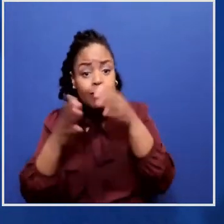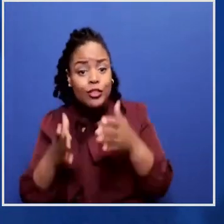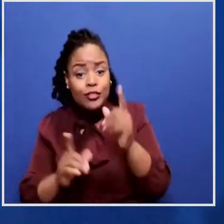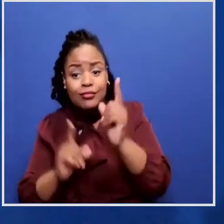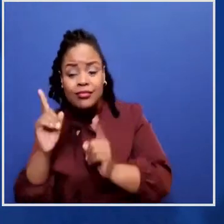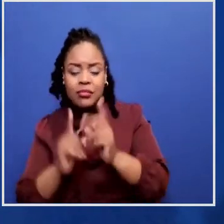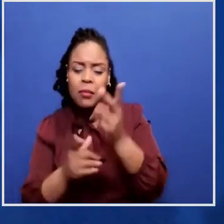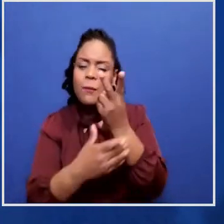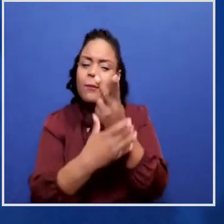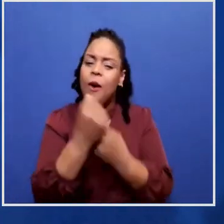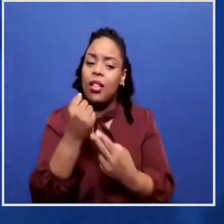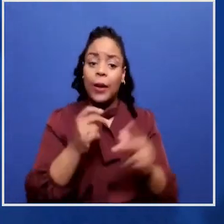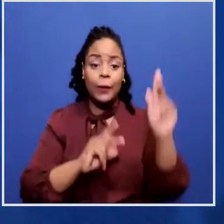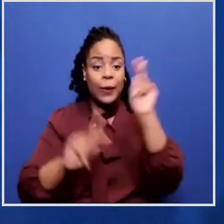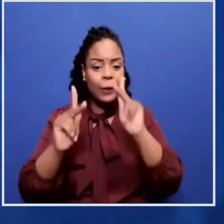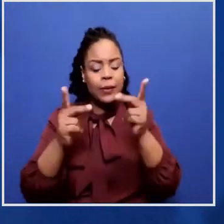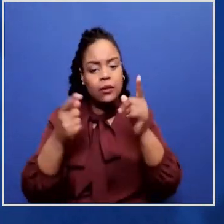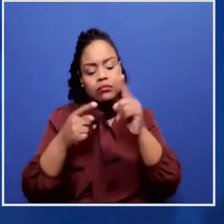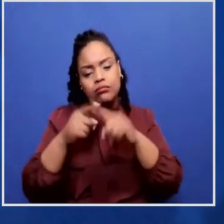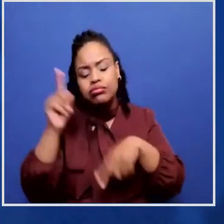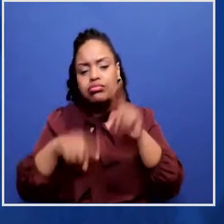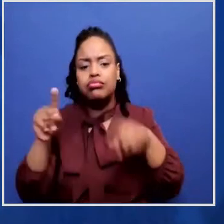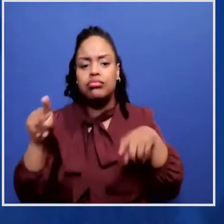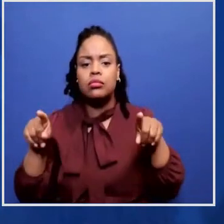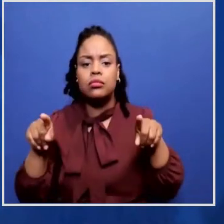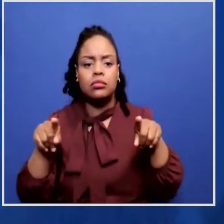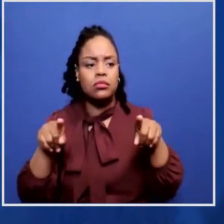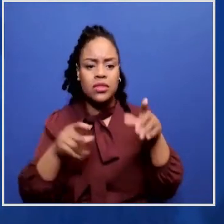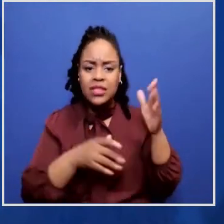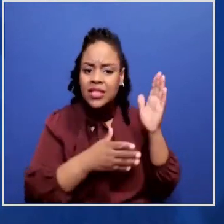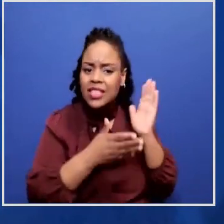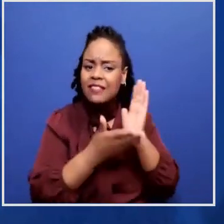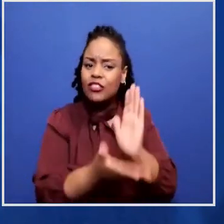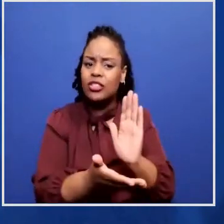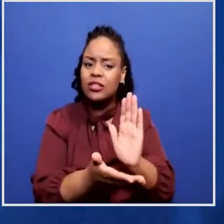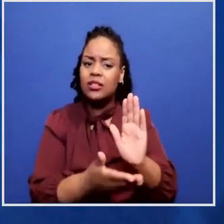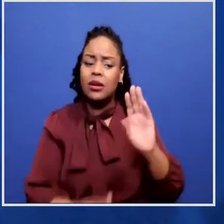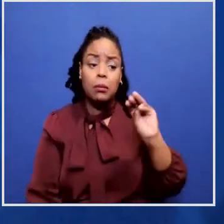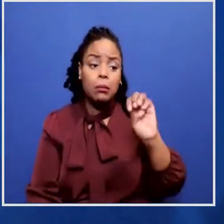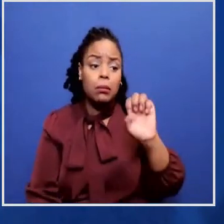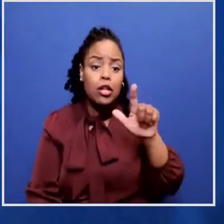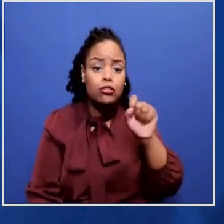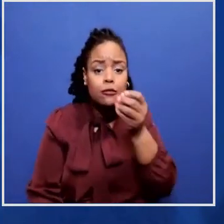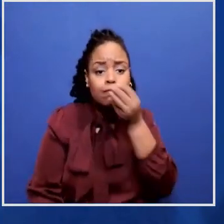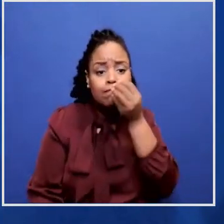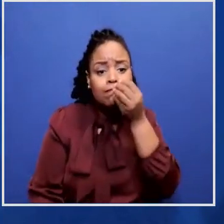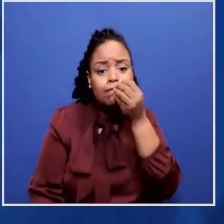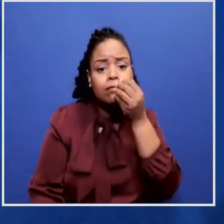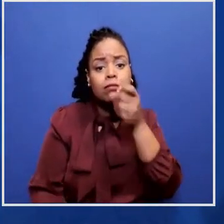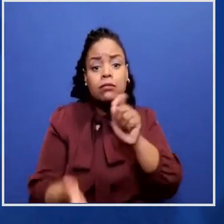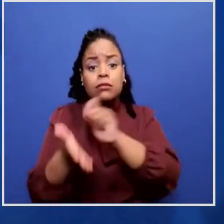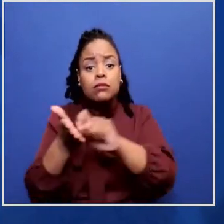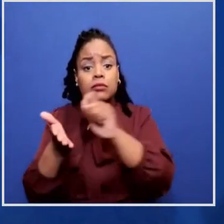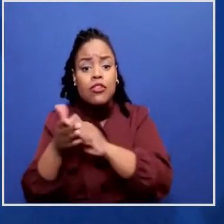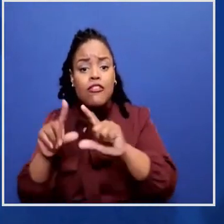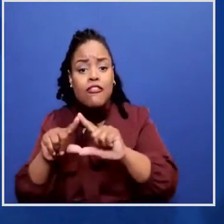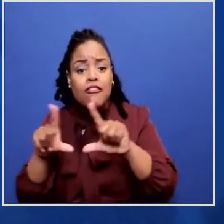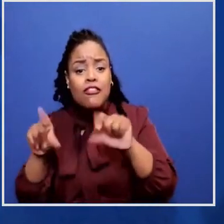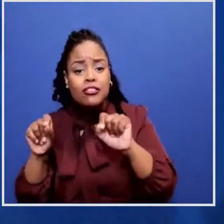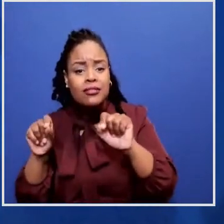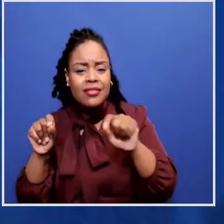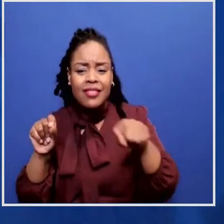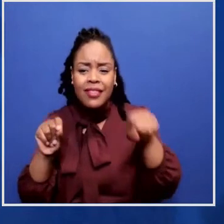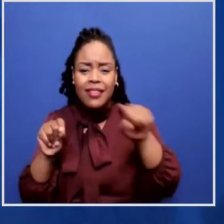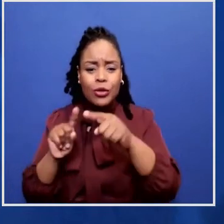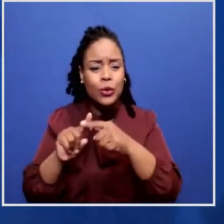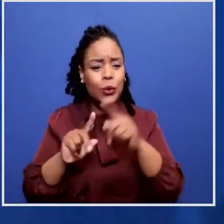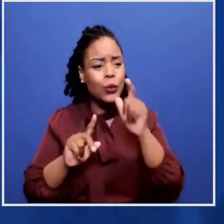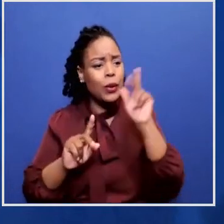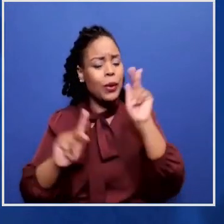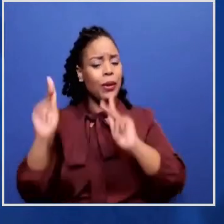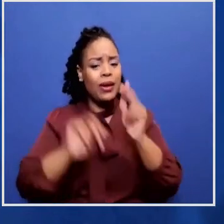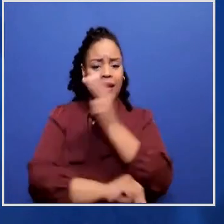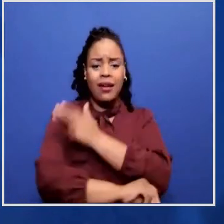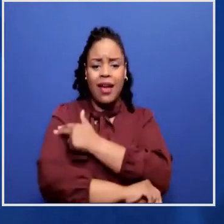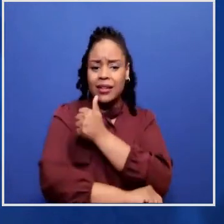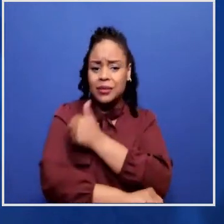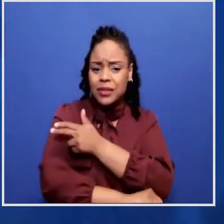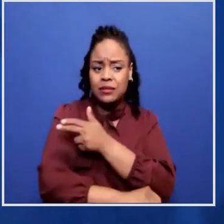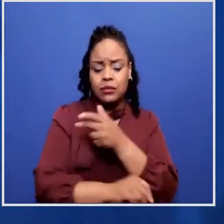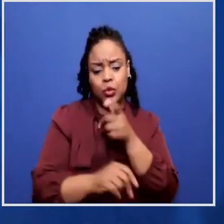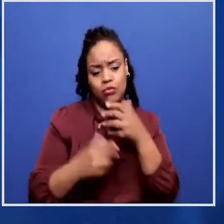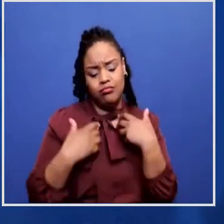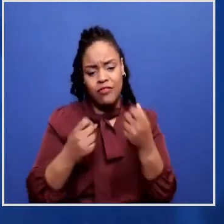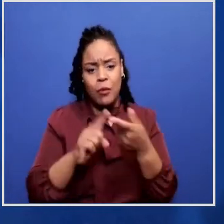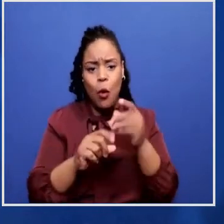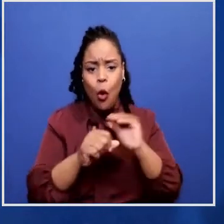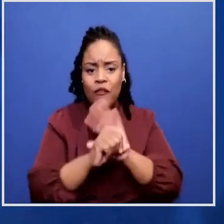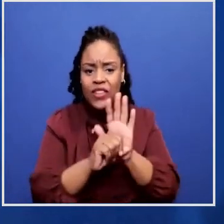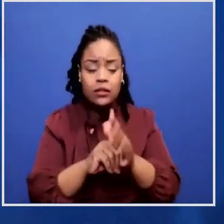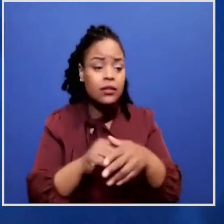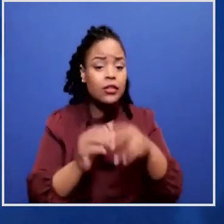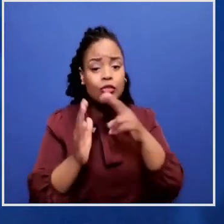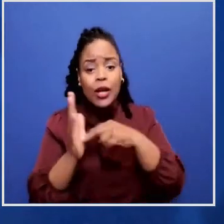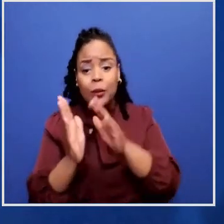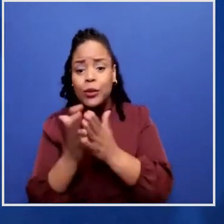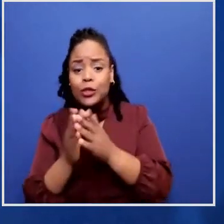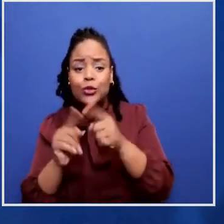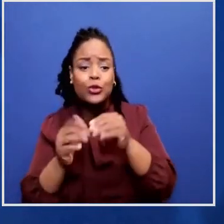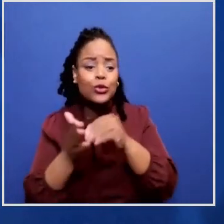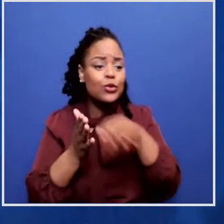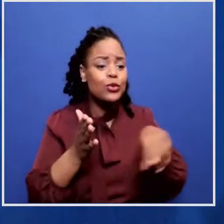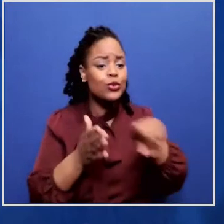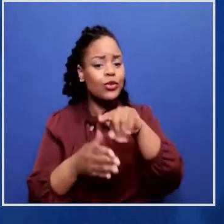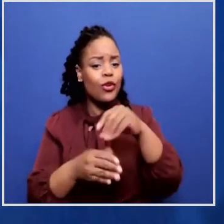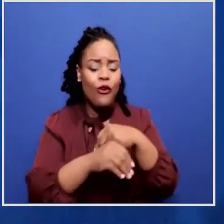WE SAW FOLKS FROM EVERY STRIPE